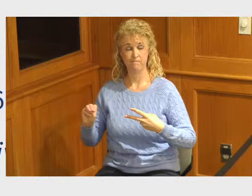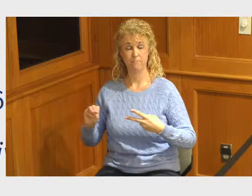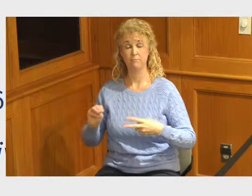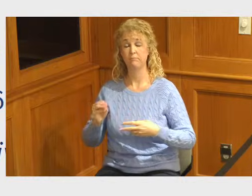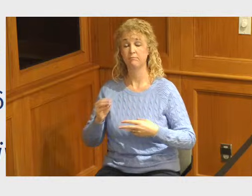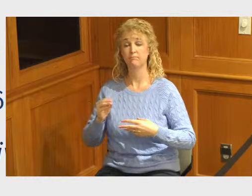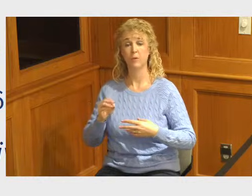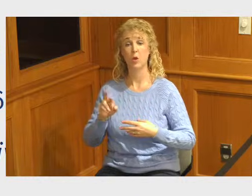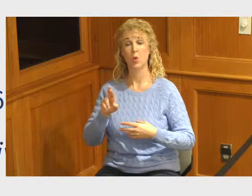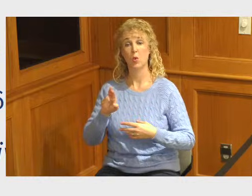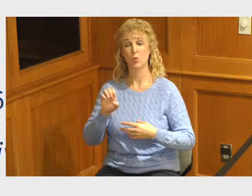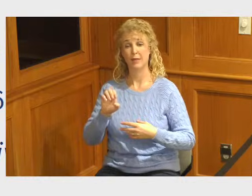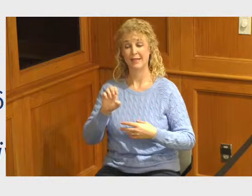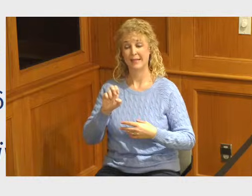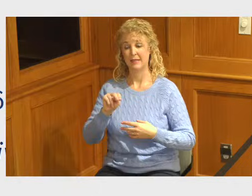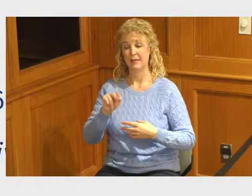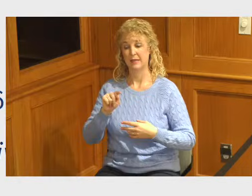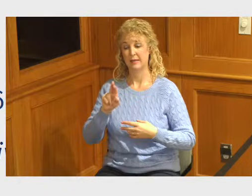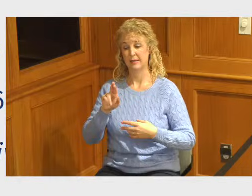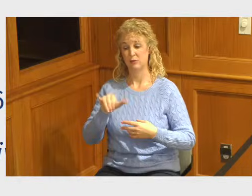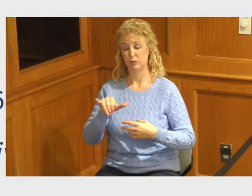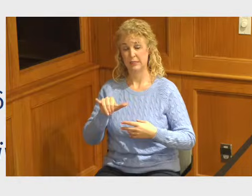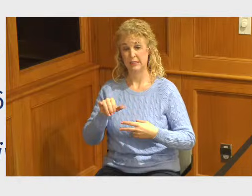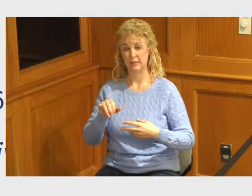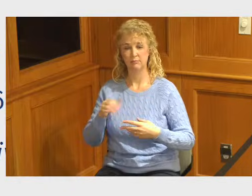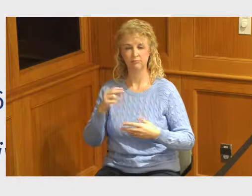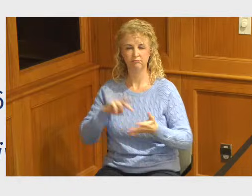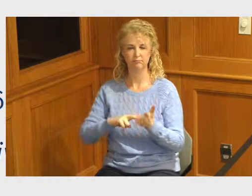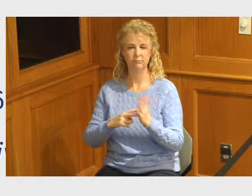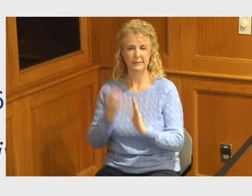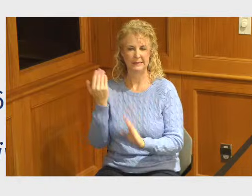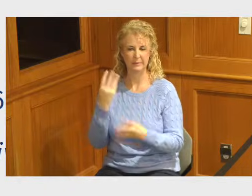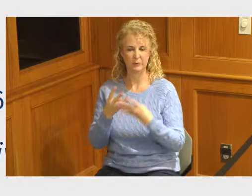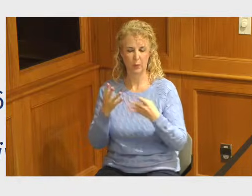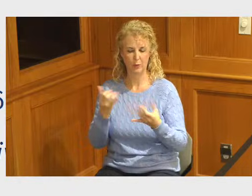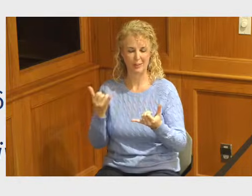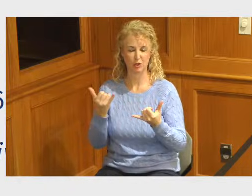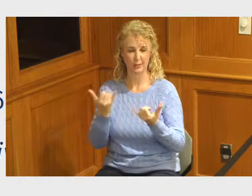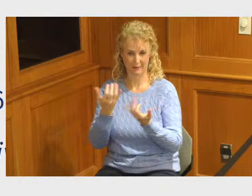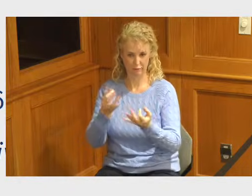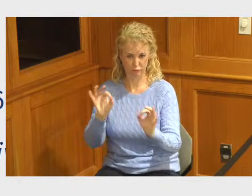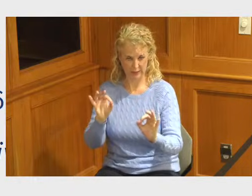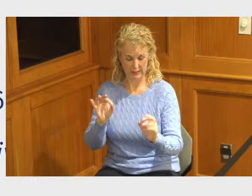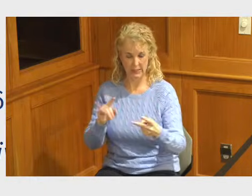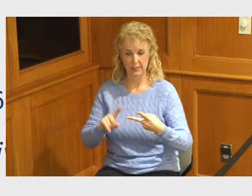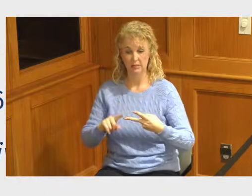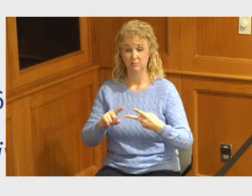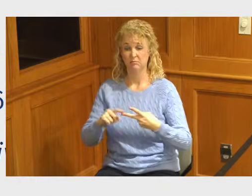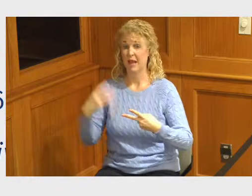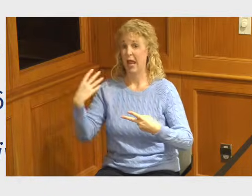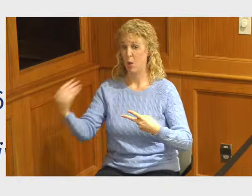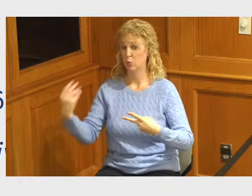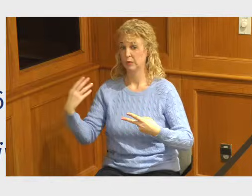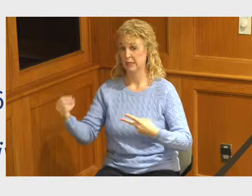we've been working with some projects outside the city that we're trying to see as we all have